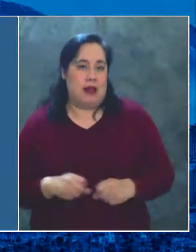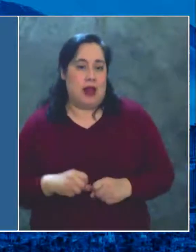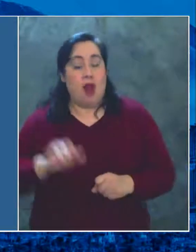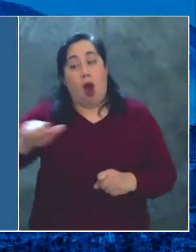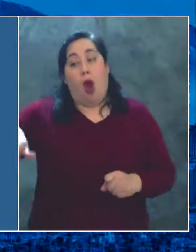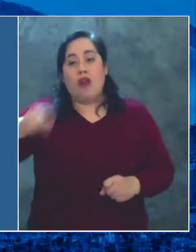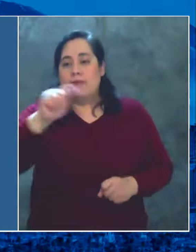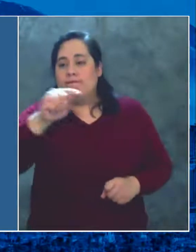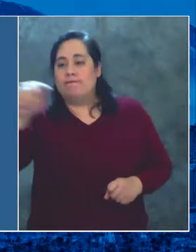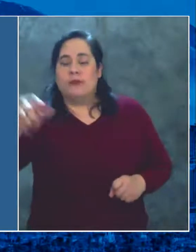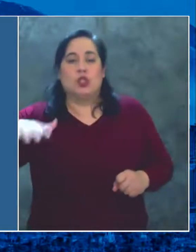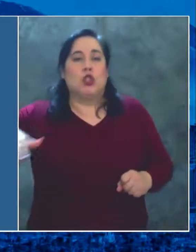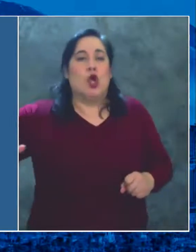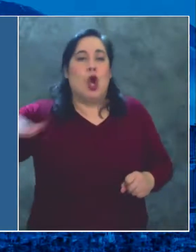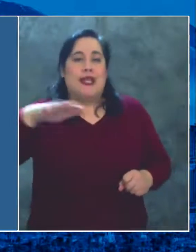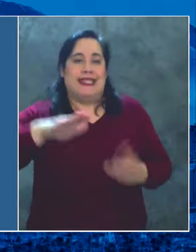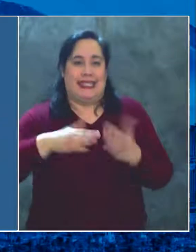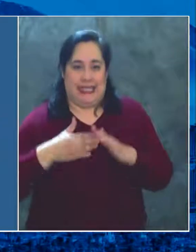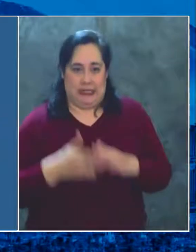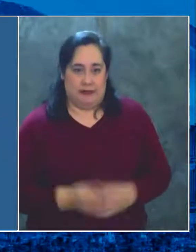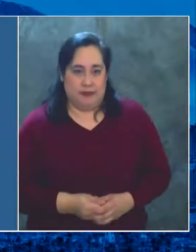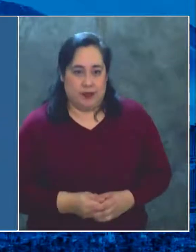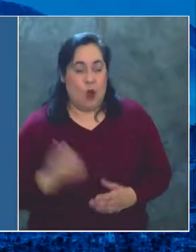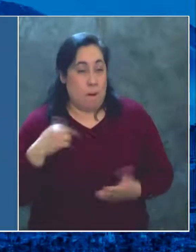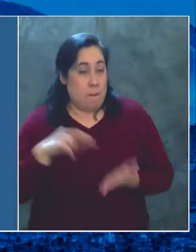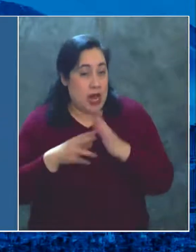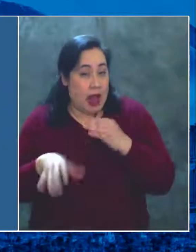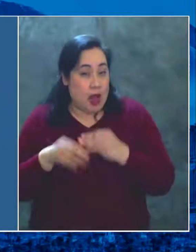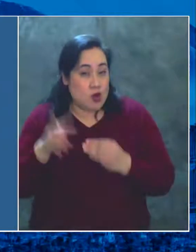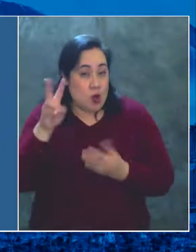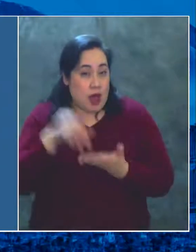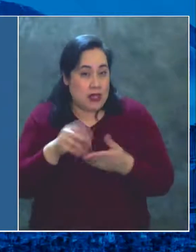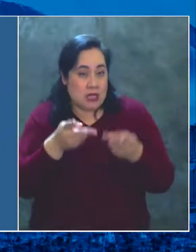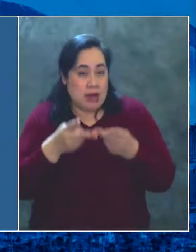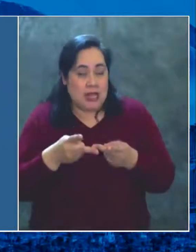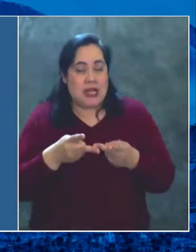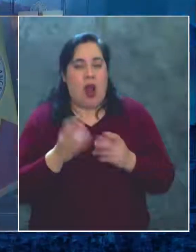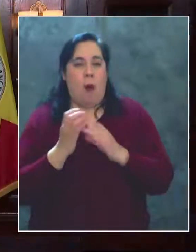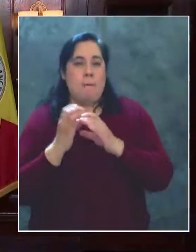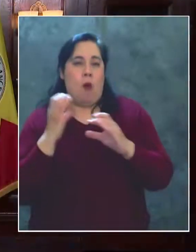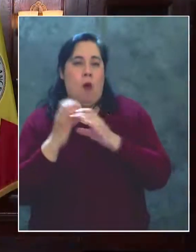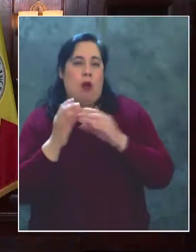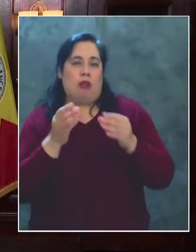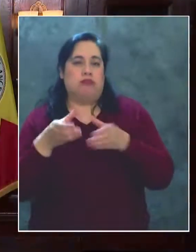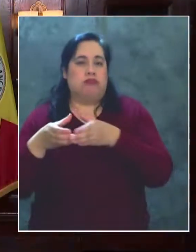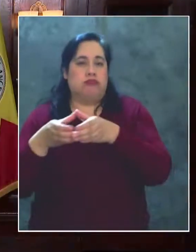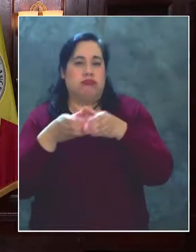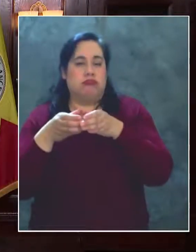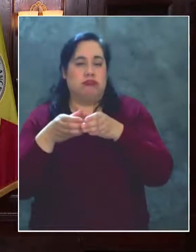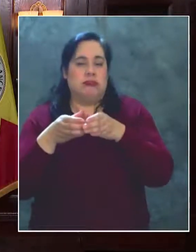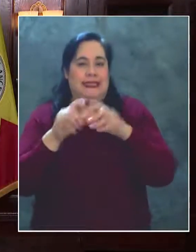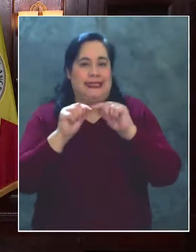CAPACITY AT OTHER SITES. WE'VE ADDED 2000 SPACE NZ OUR MOBILE TEAMS THAT ARE OUT TLT